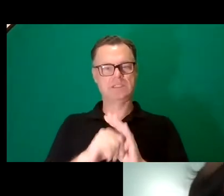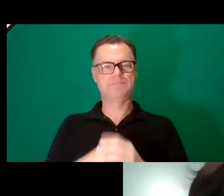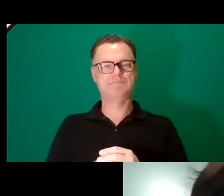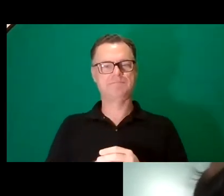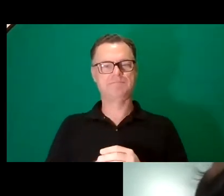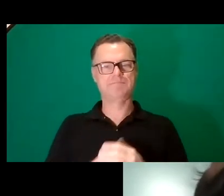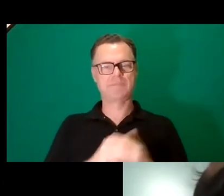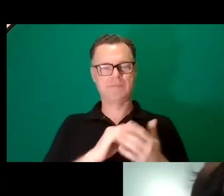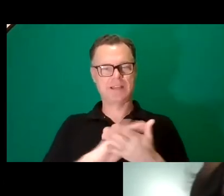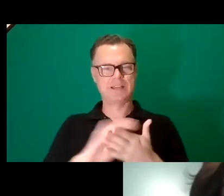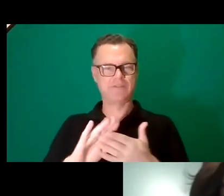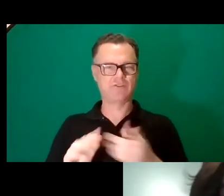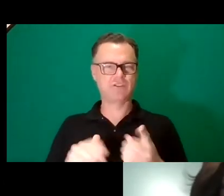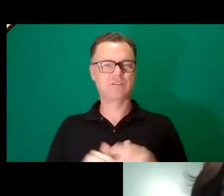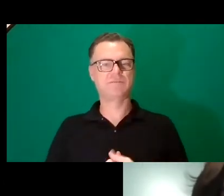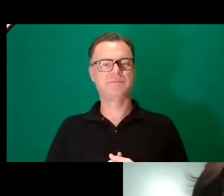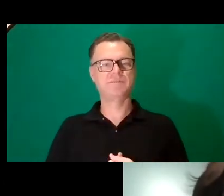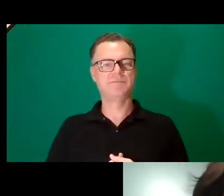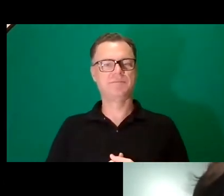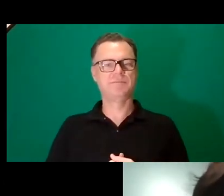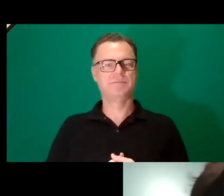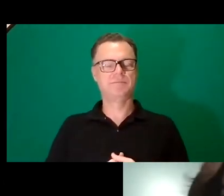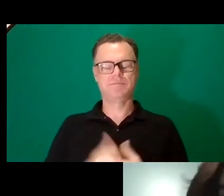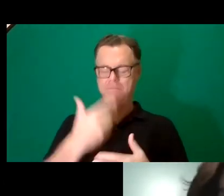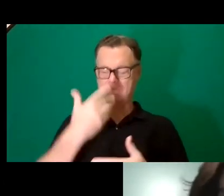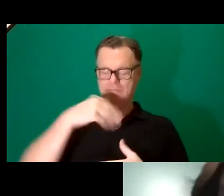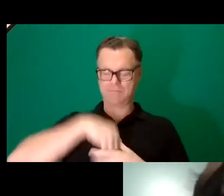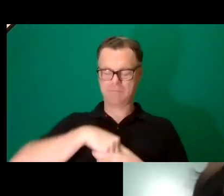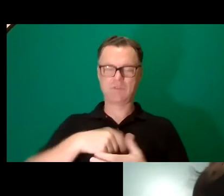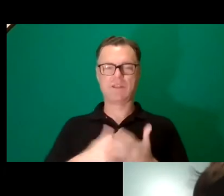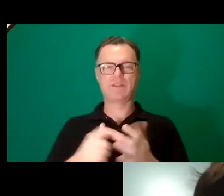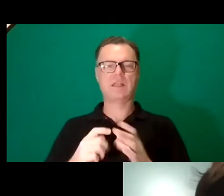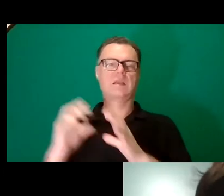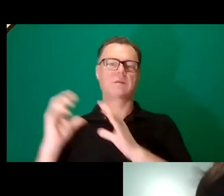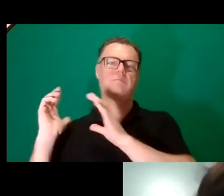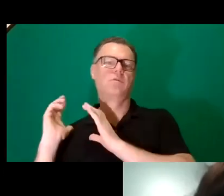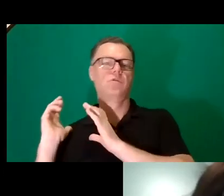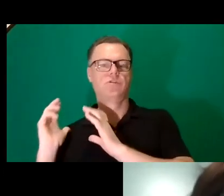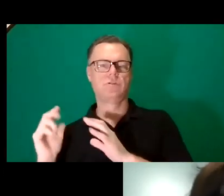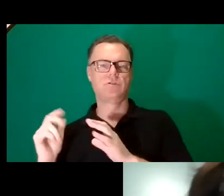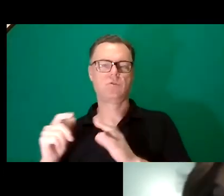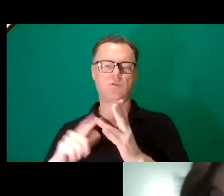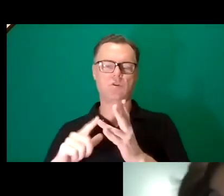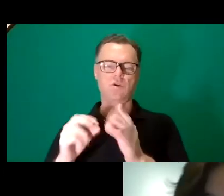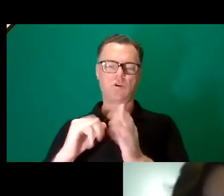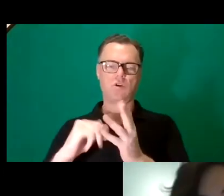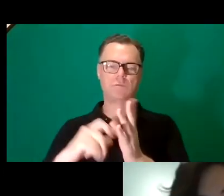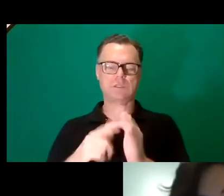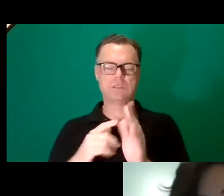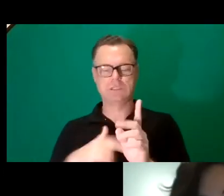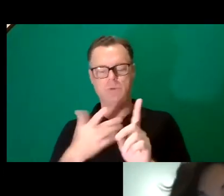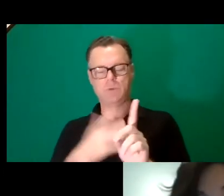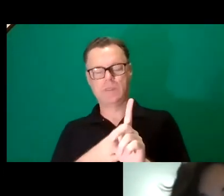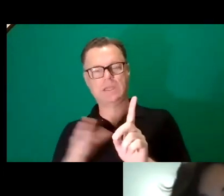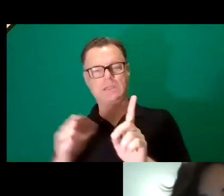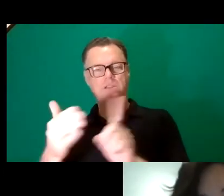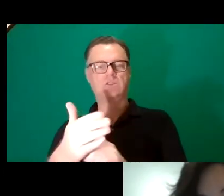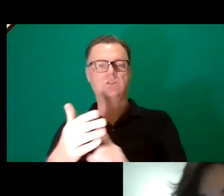to you and who you are versus seeing it as a burden or an obstacle or something that you didn't want to to have associated.